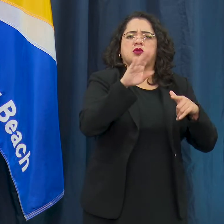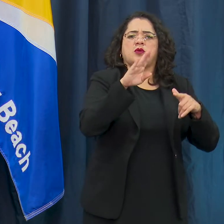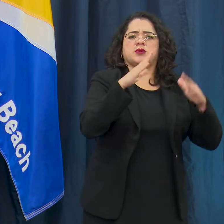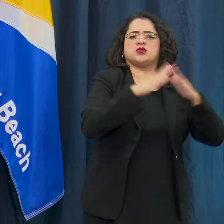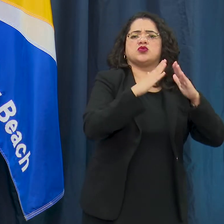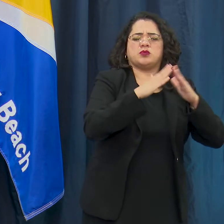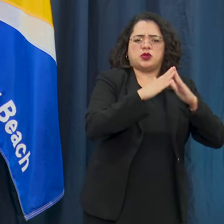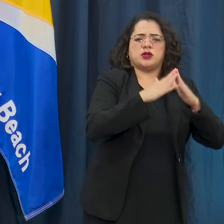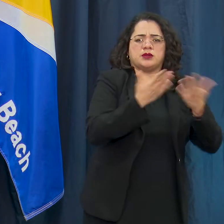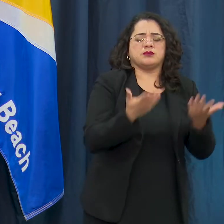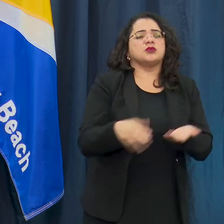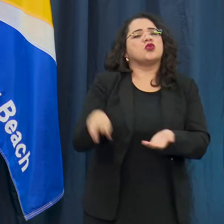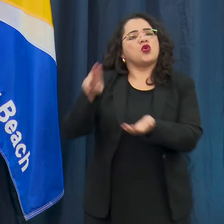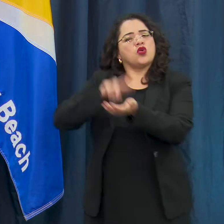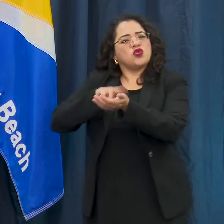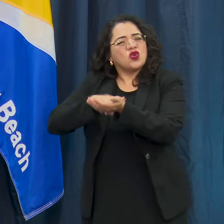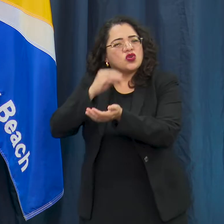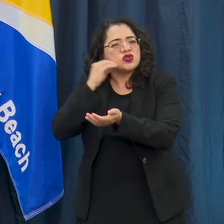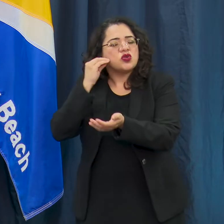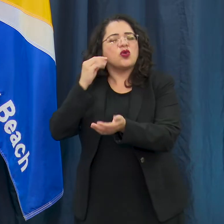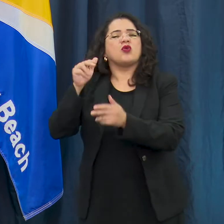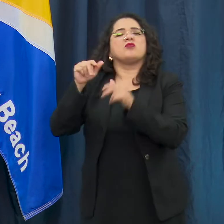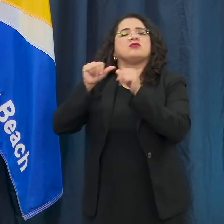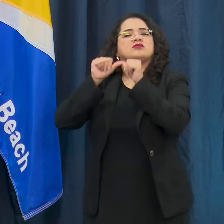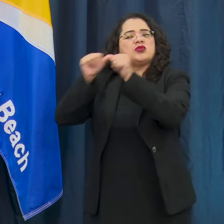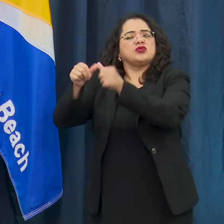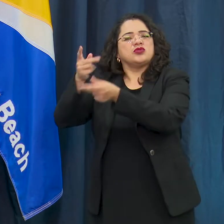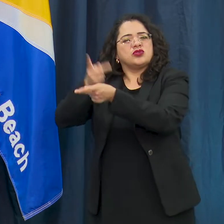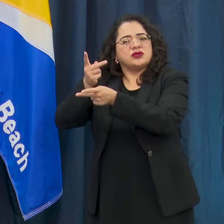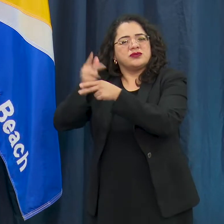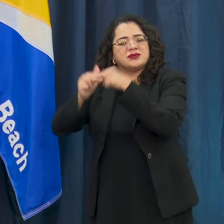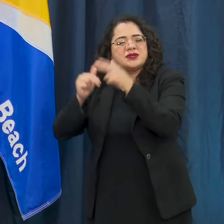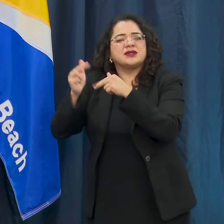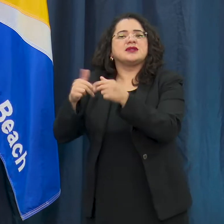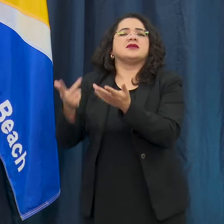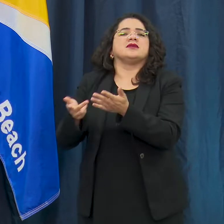nursing homes and our assisted care are the vast majority of our cases. We've